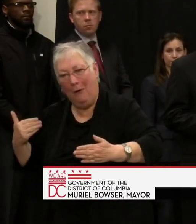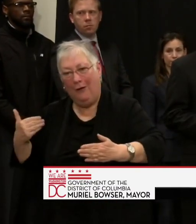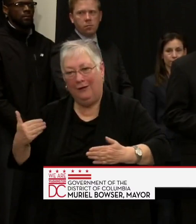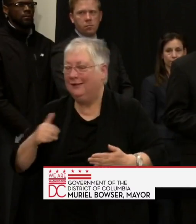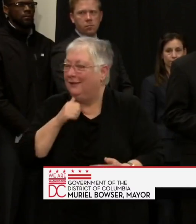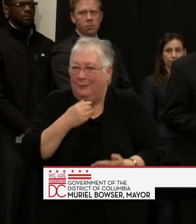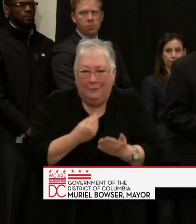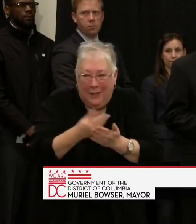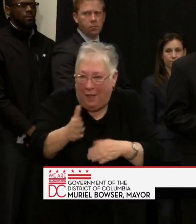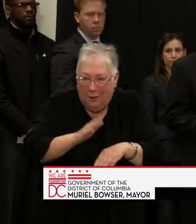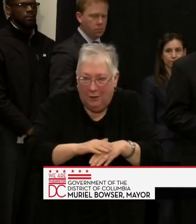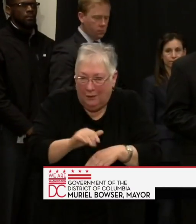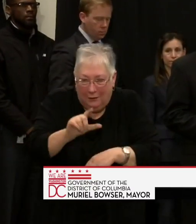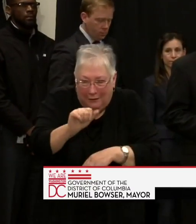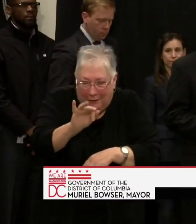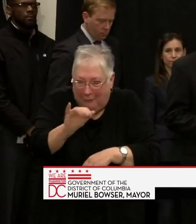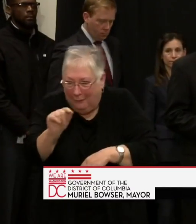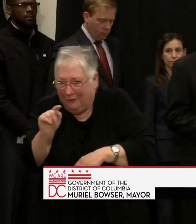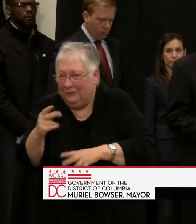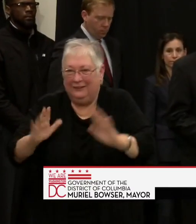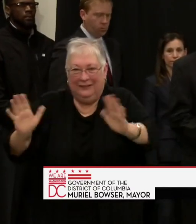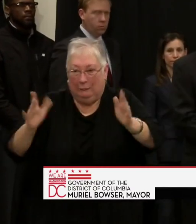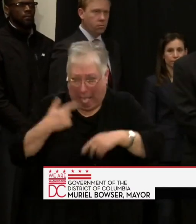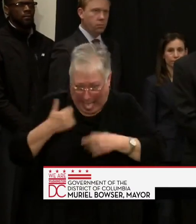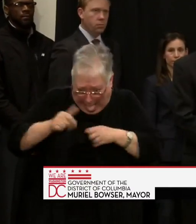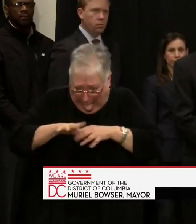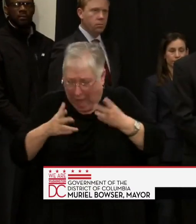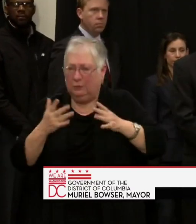THE UNCERTAINTY OF HOW DO I USE THE MACHINE, HOW MUCH DOES IT